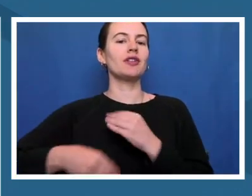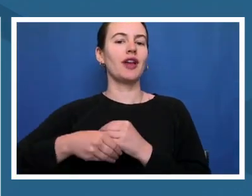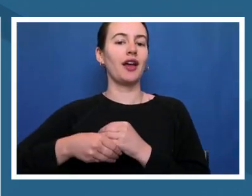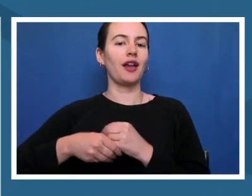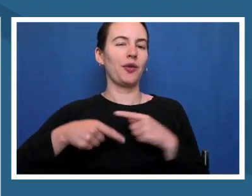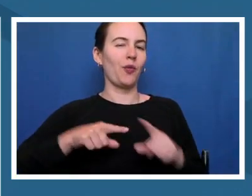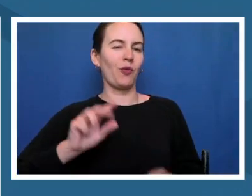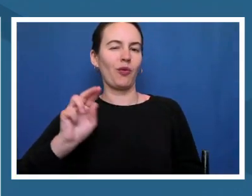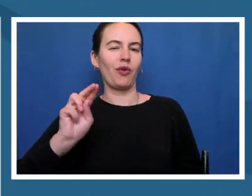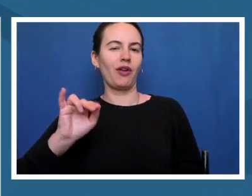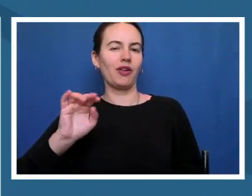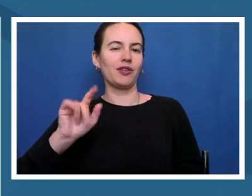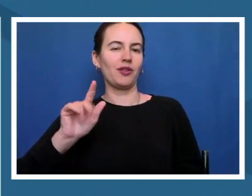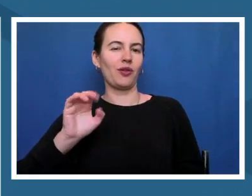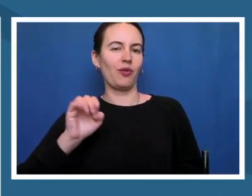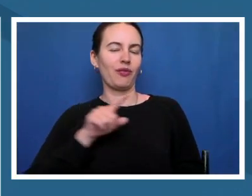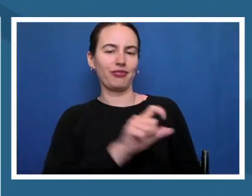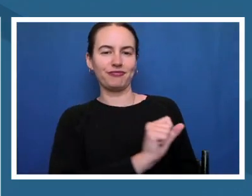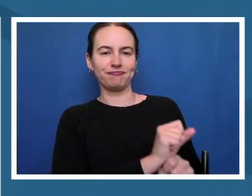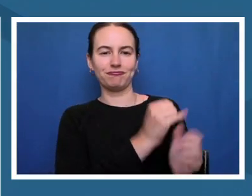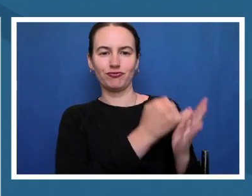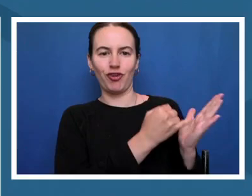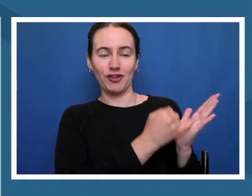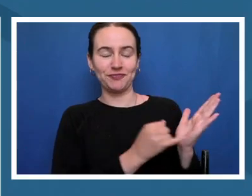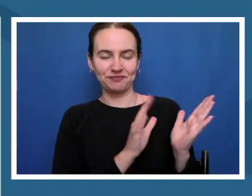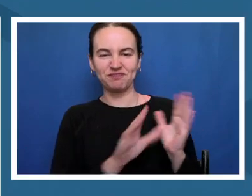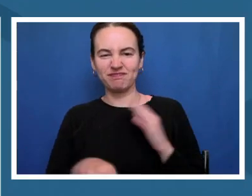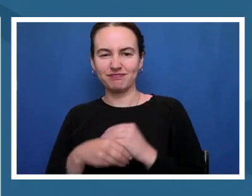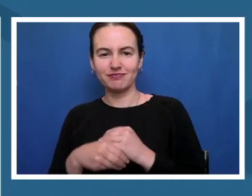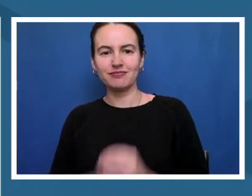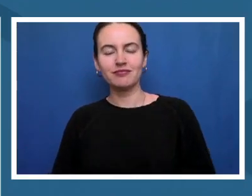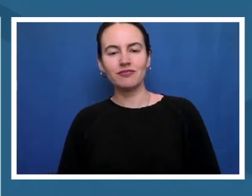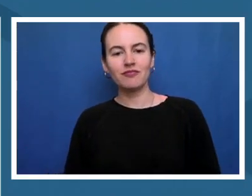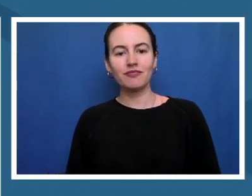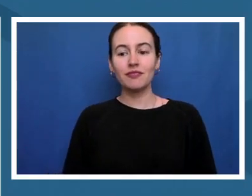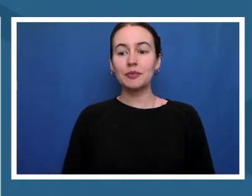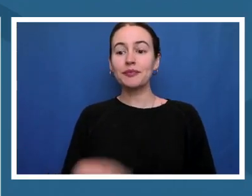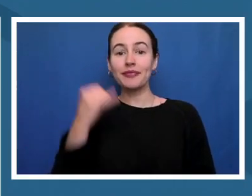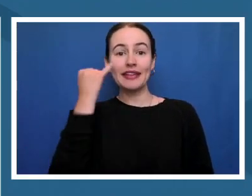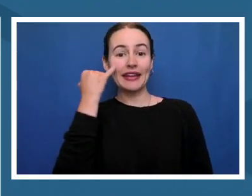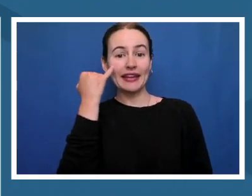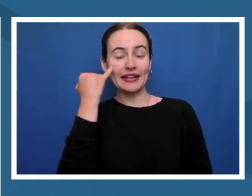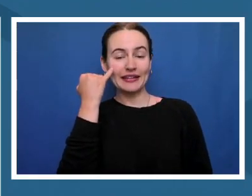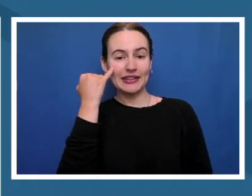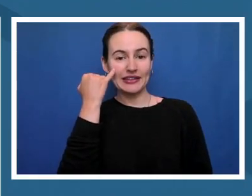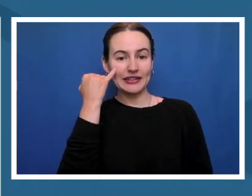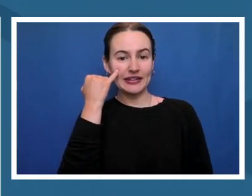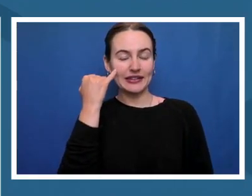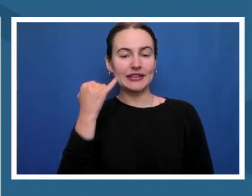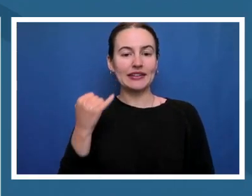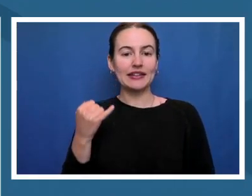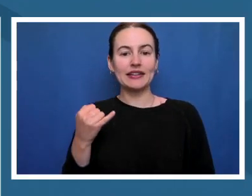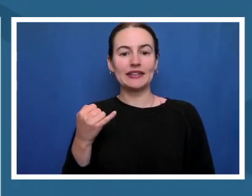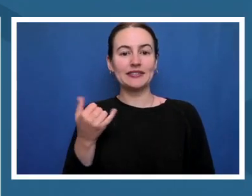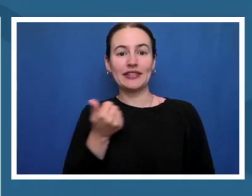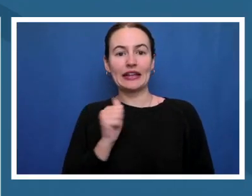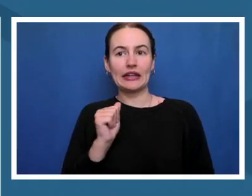working is that one if there is a kind of roadblock sometimes in this exercise